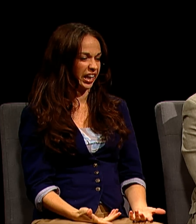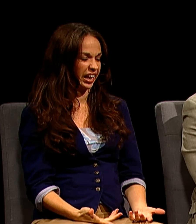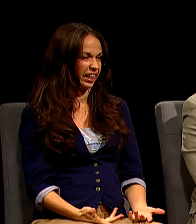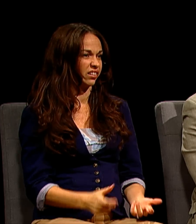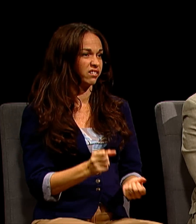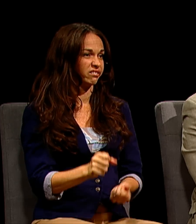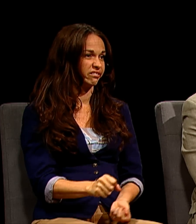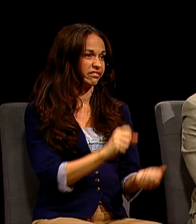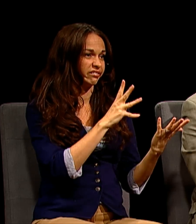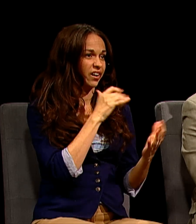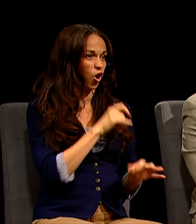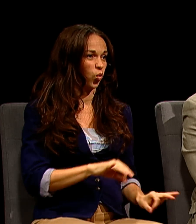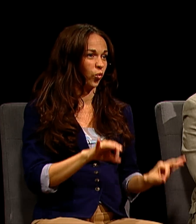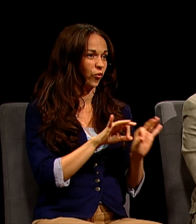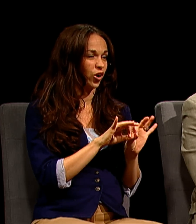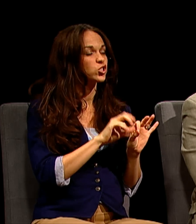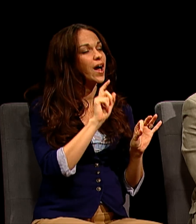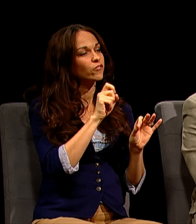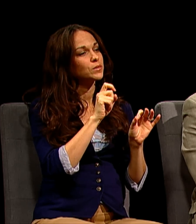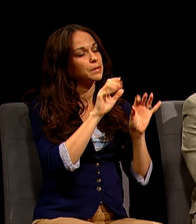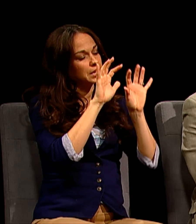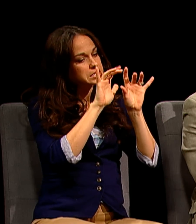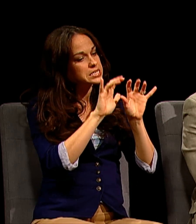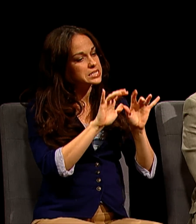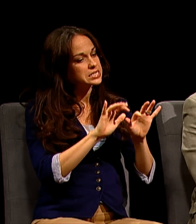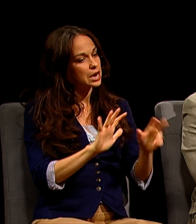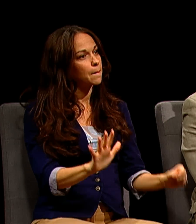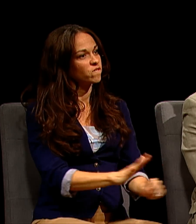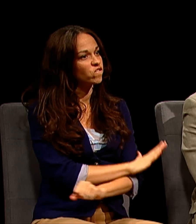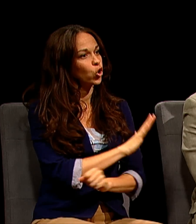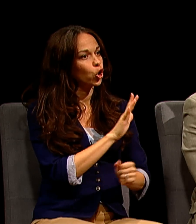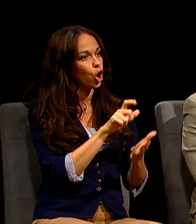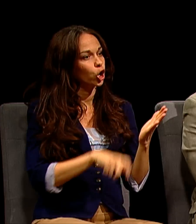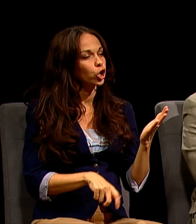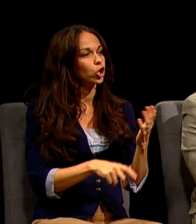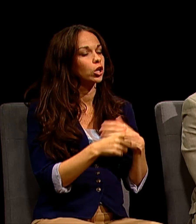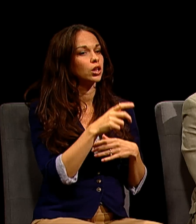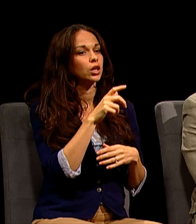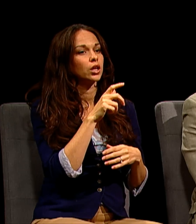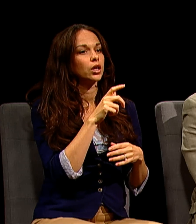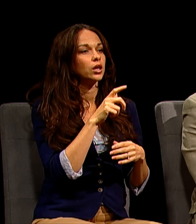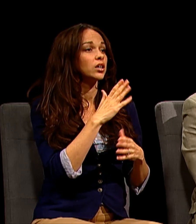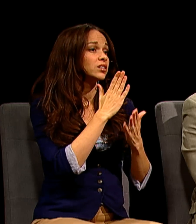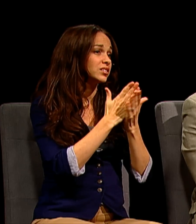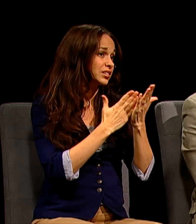There has to be something that carries through. Some entertainment value helps.